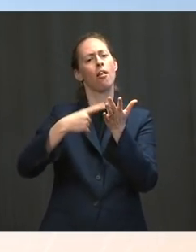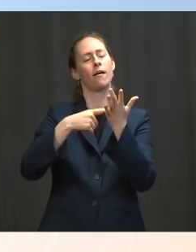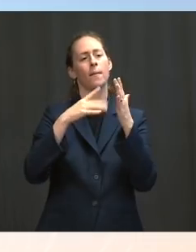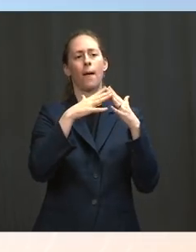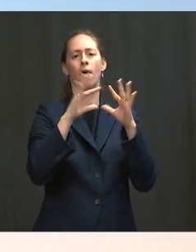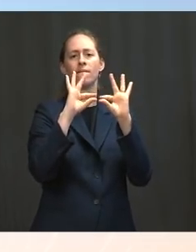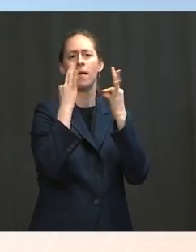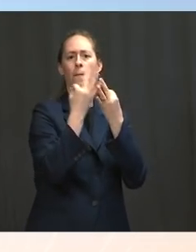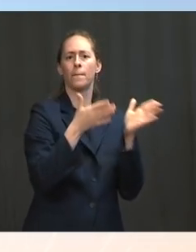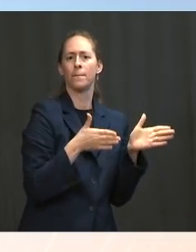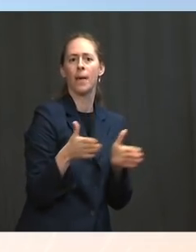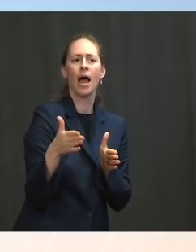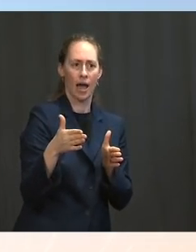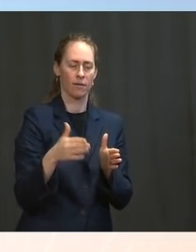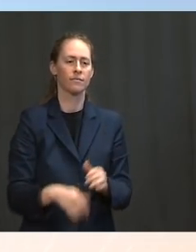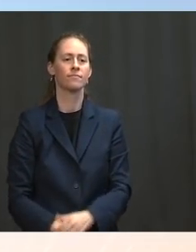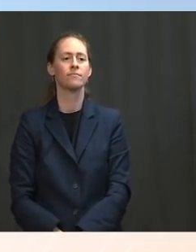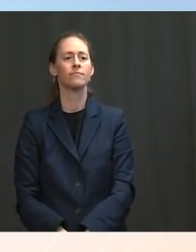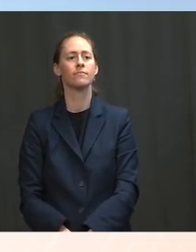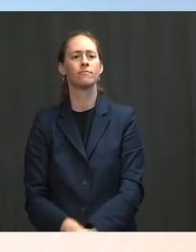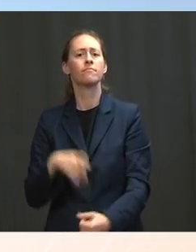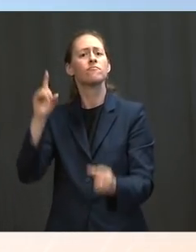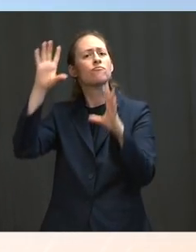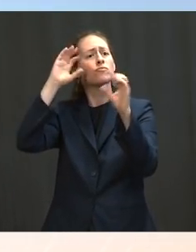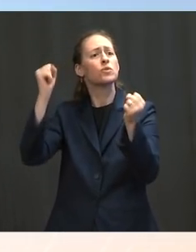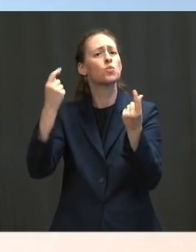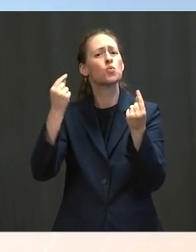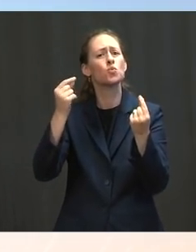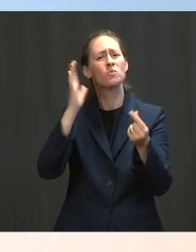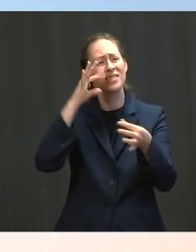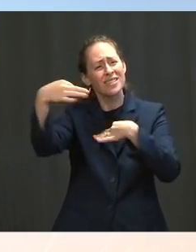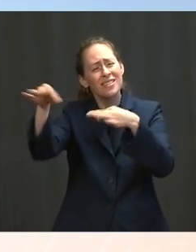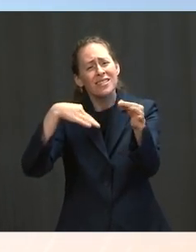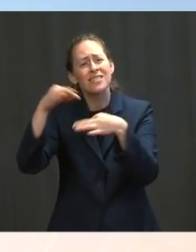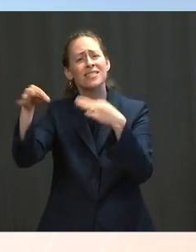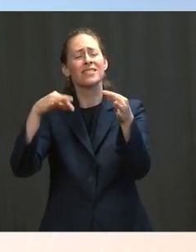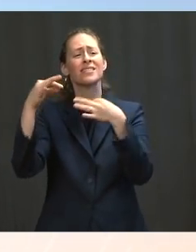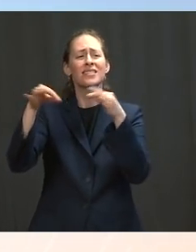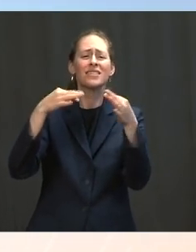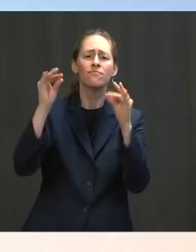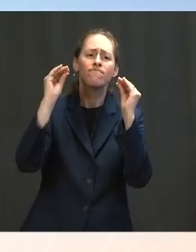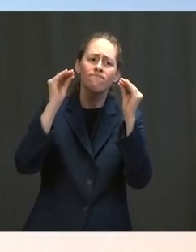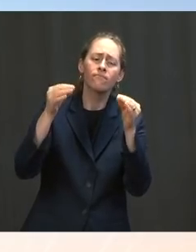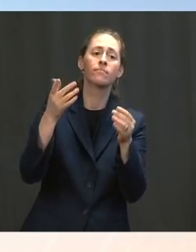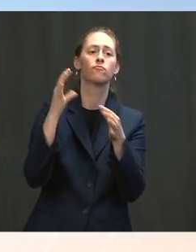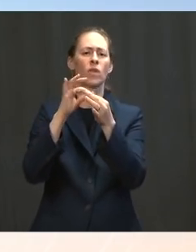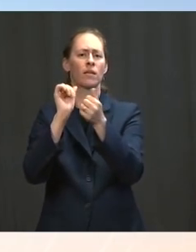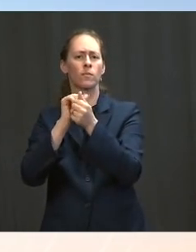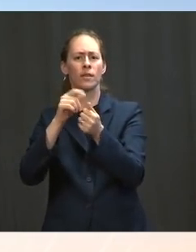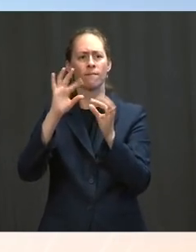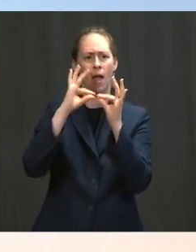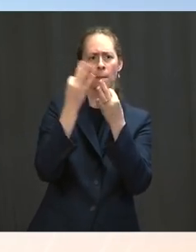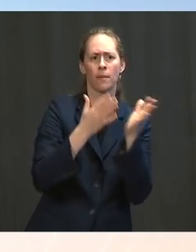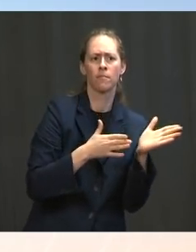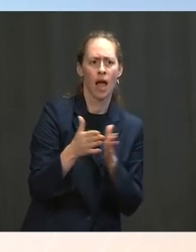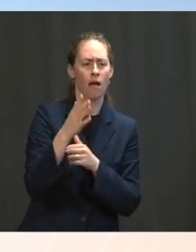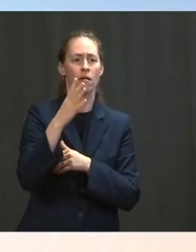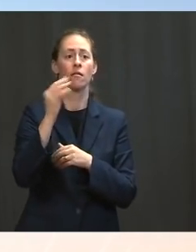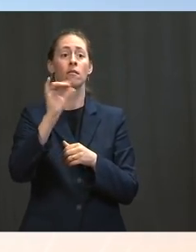for the bipartisan infrastructure framework, he's also pressing ahead on a dual track for the full breadth and scope of the Build Back Better agenda,